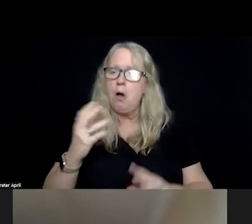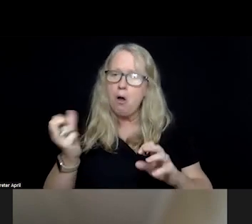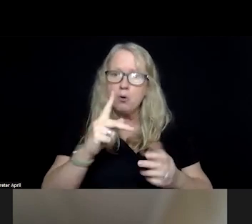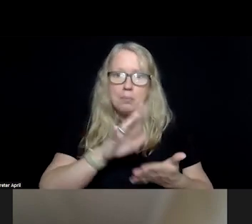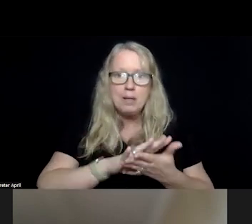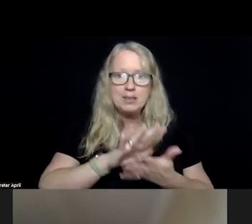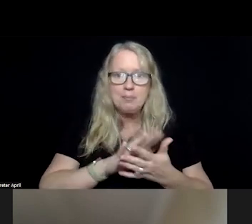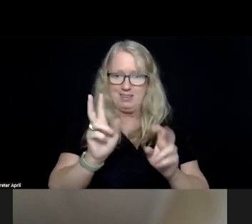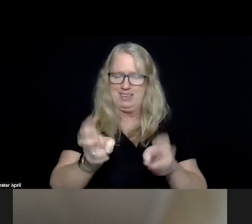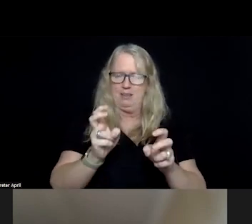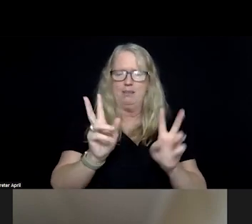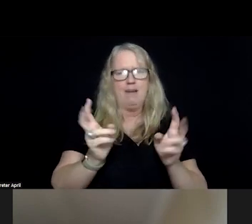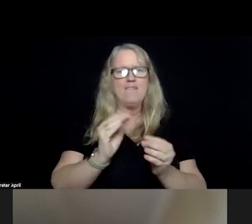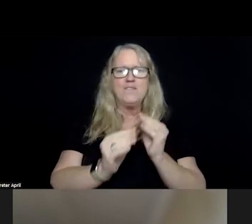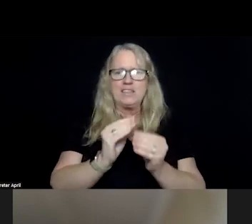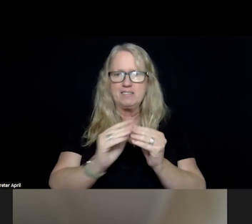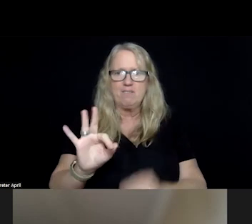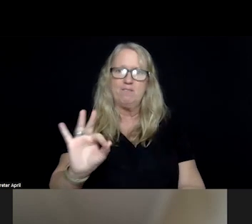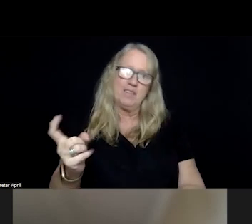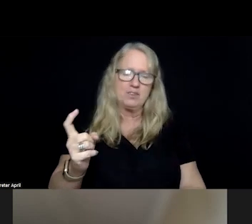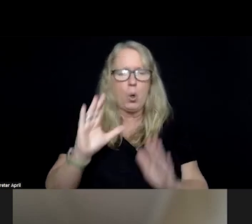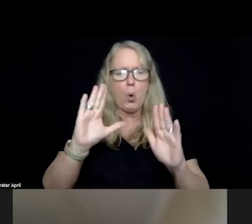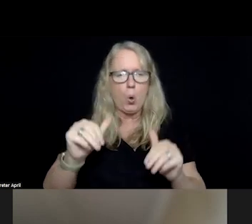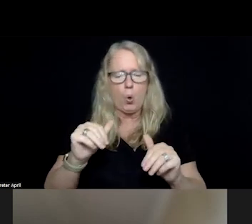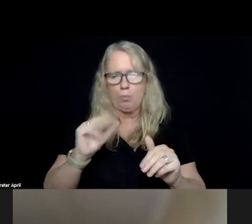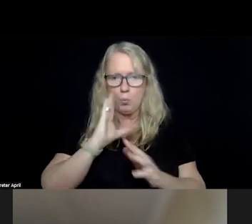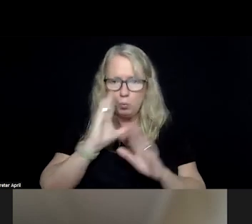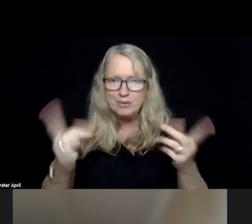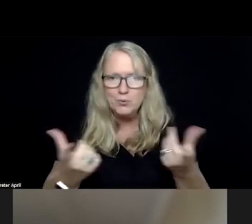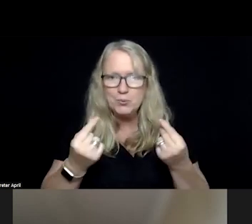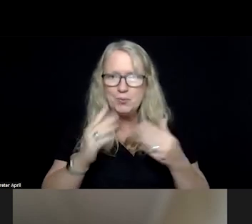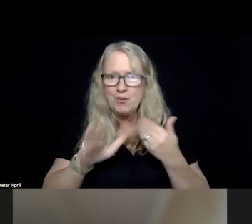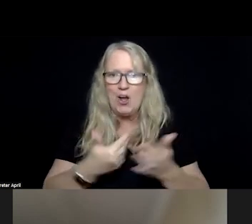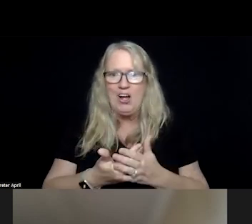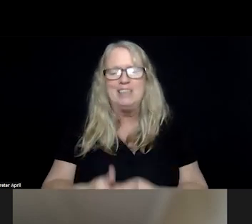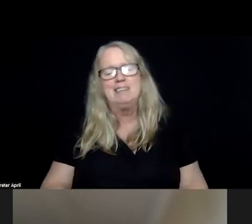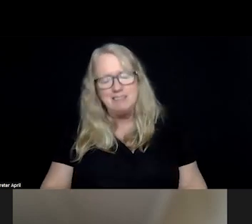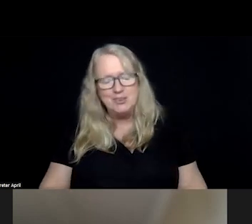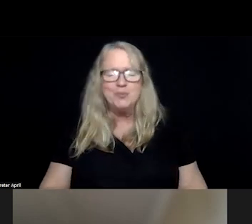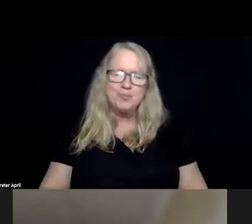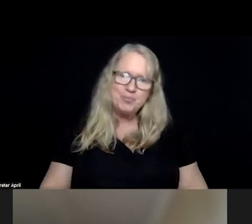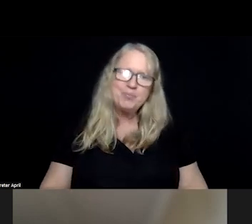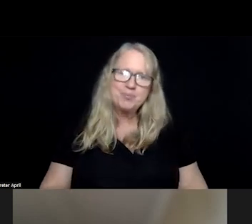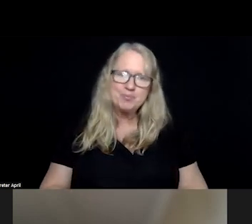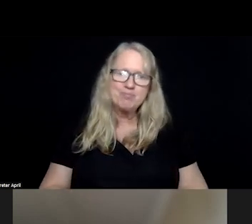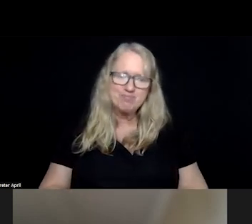FIX THAT MANY OF US HOPED AND THOUGHT IT WOULD BE? SO THAT'S WHAT I DID.